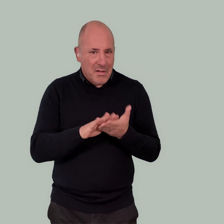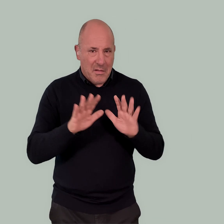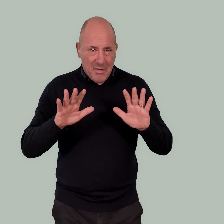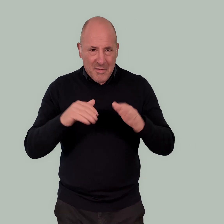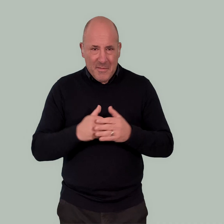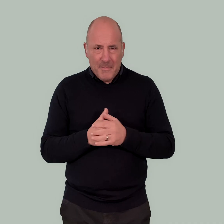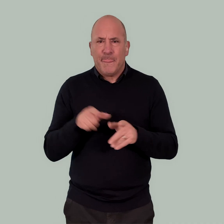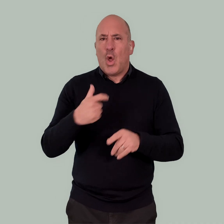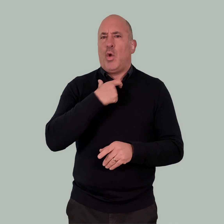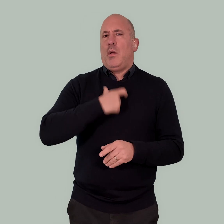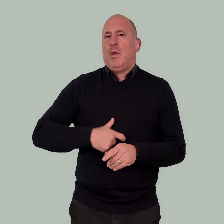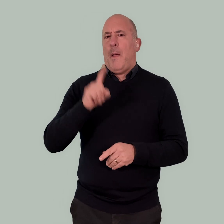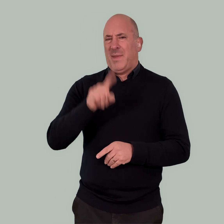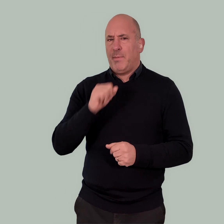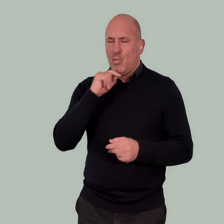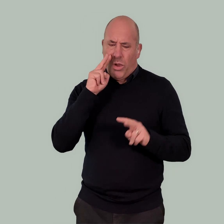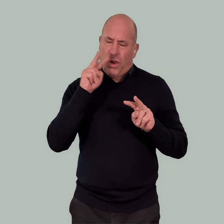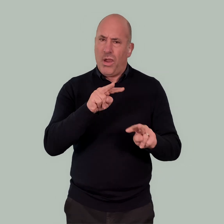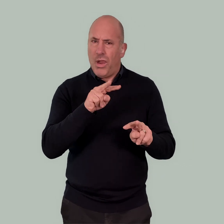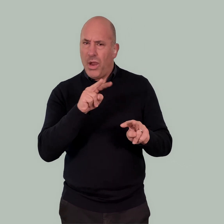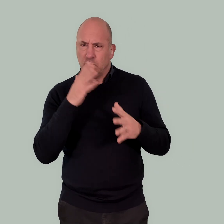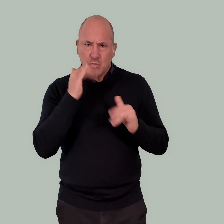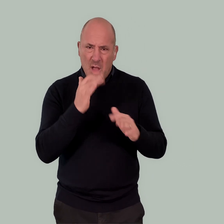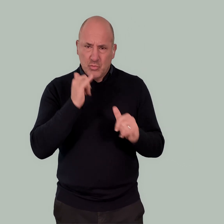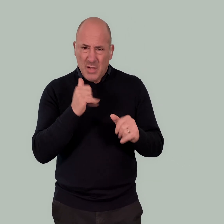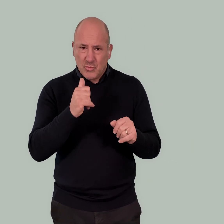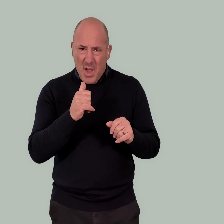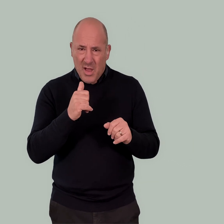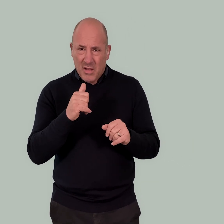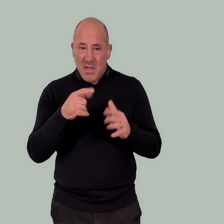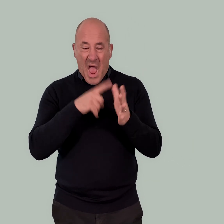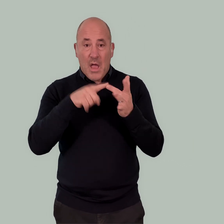this will be under human oversight and will not replace human judgement